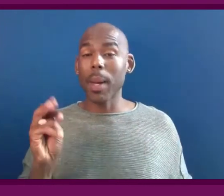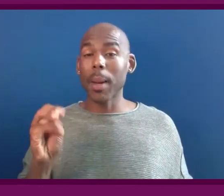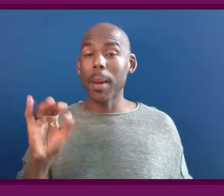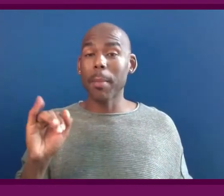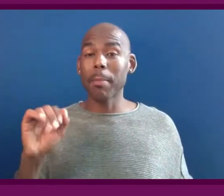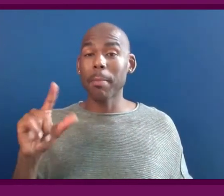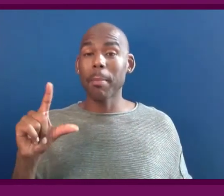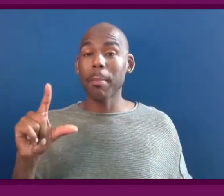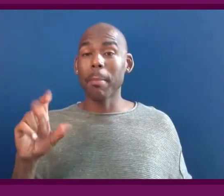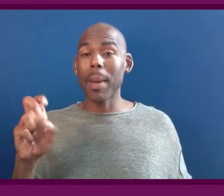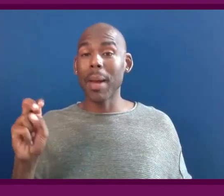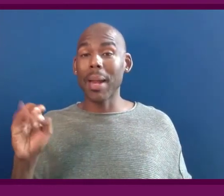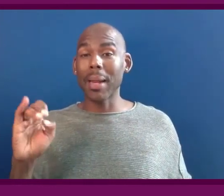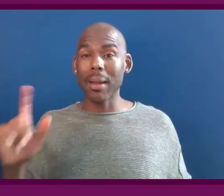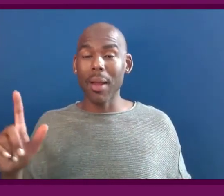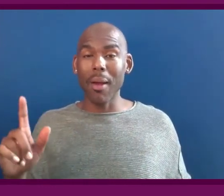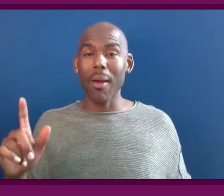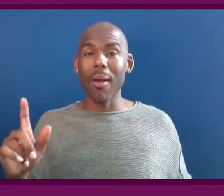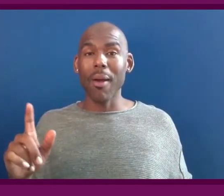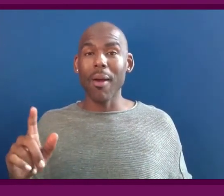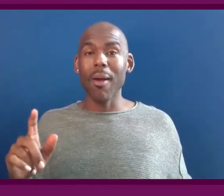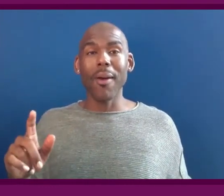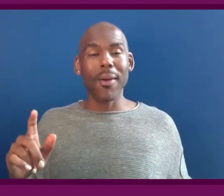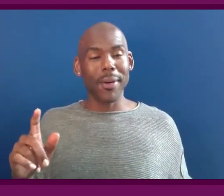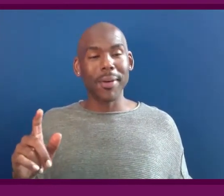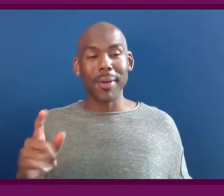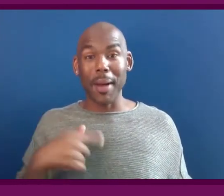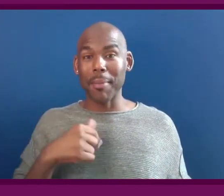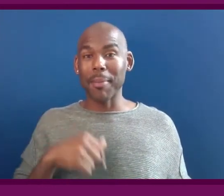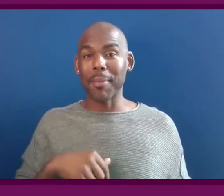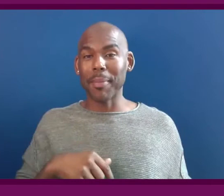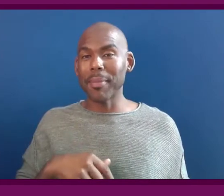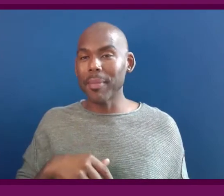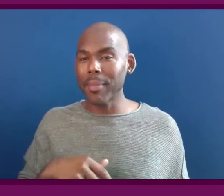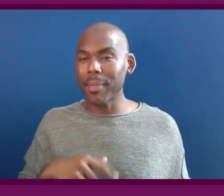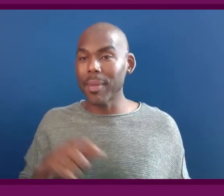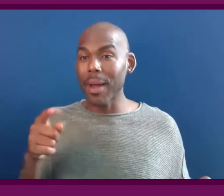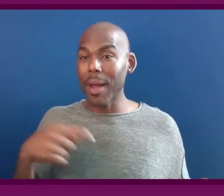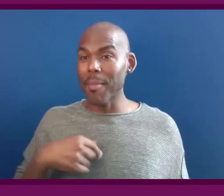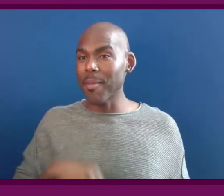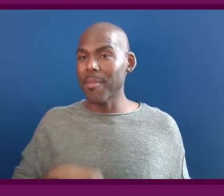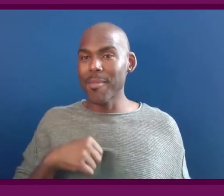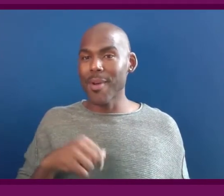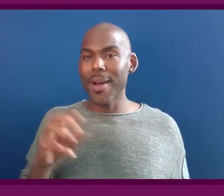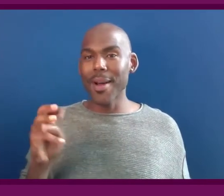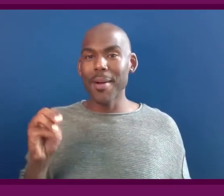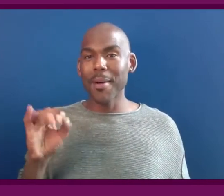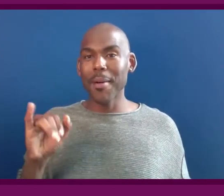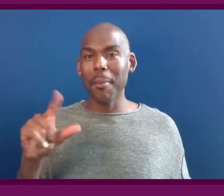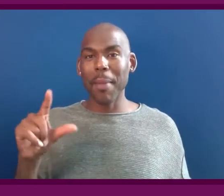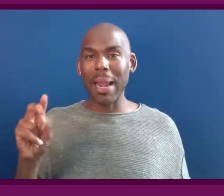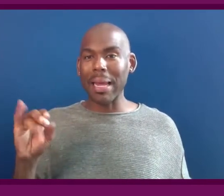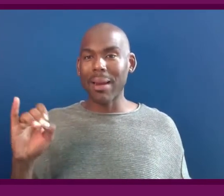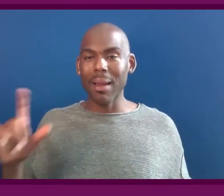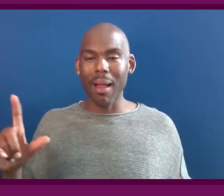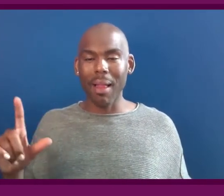I'm a proud Gen X-er just to put that in context. Ashley Inkumsah: Proud millennial.